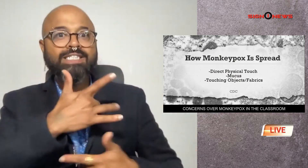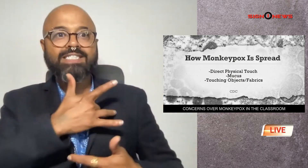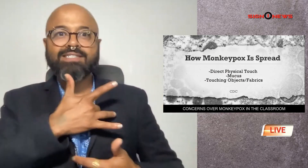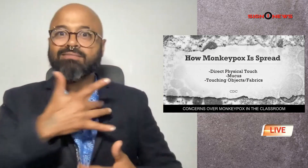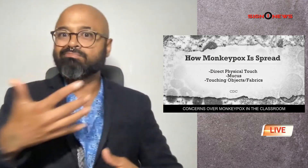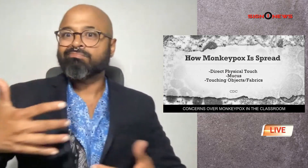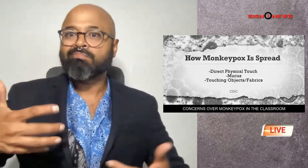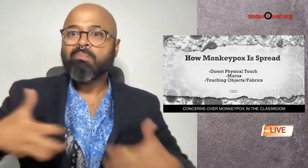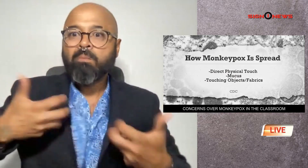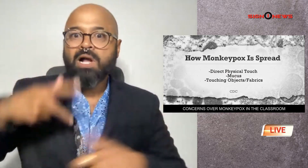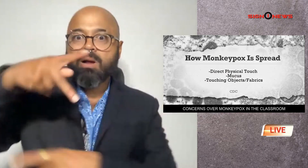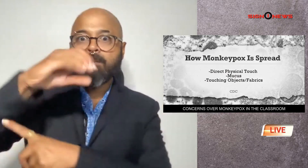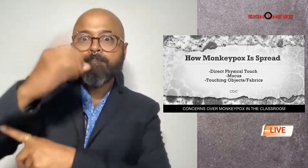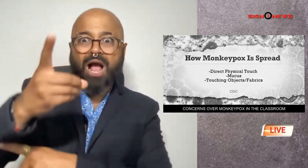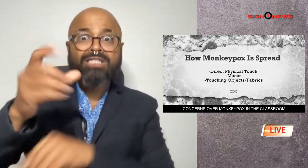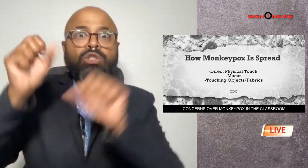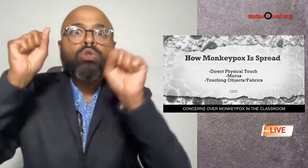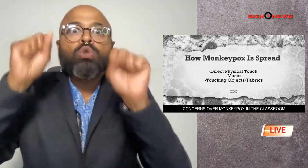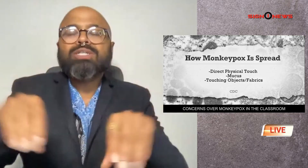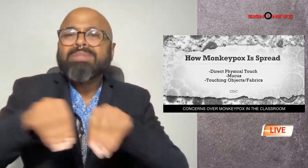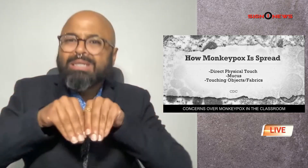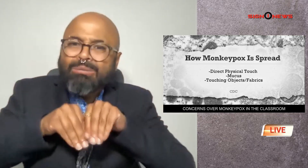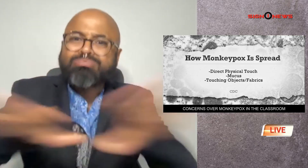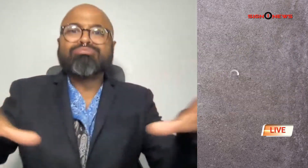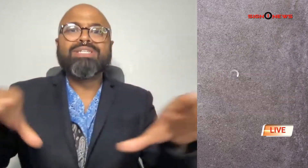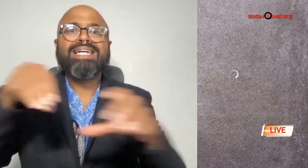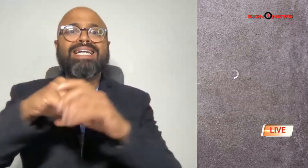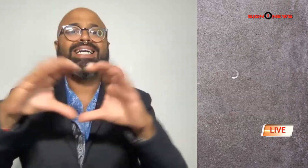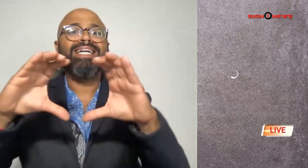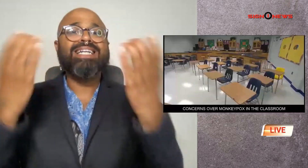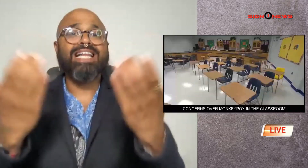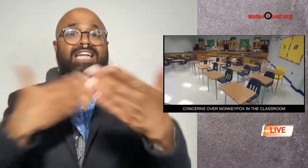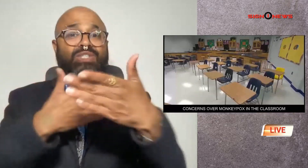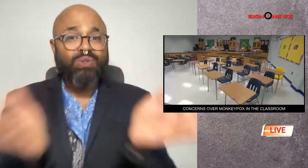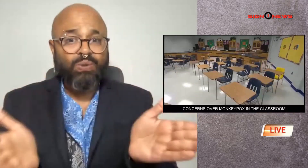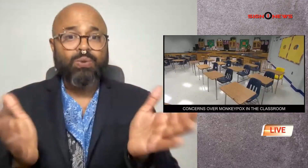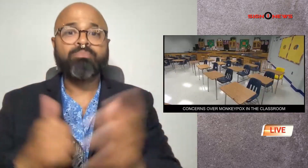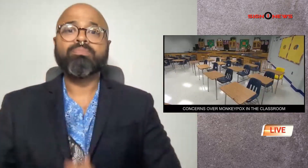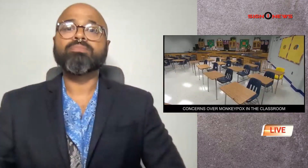with school getting underway is concerned that monkeypox could spread in classrooms